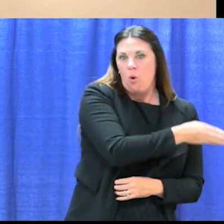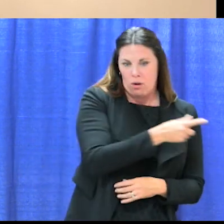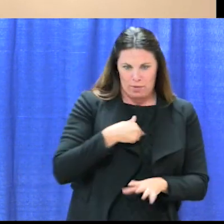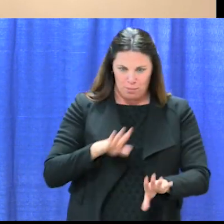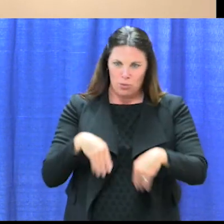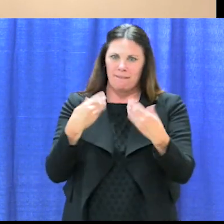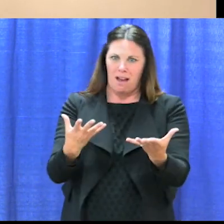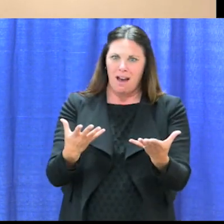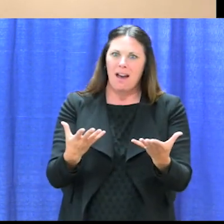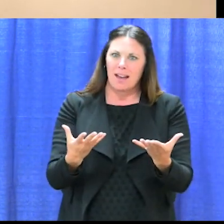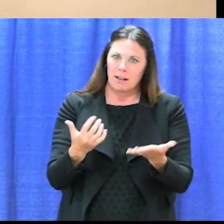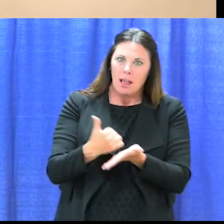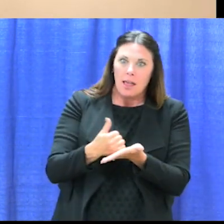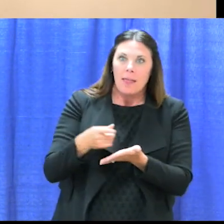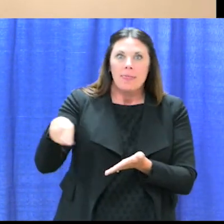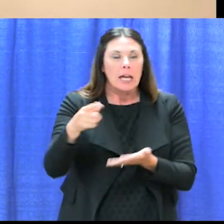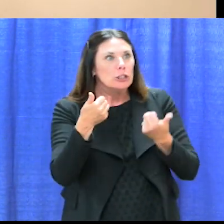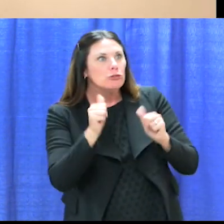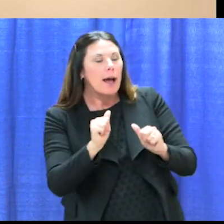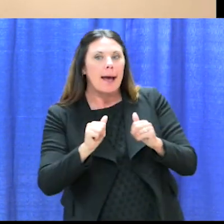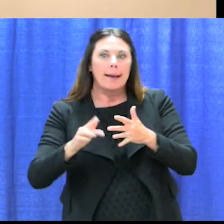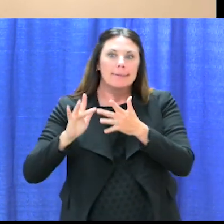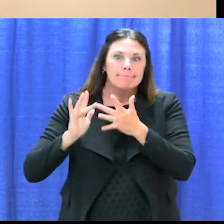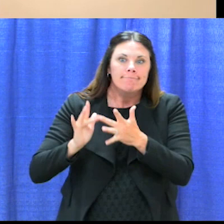up their technology needs to enable remote learning.